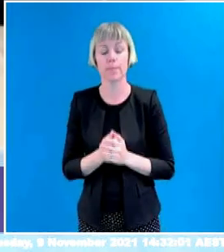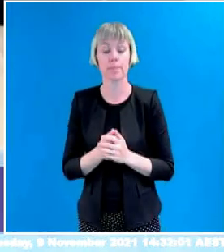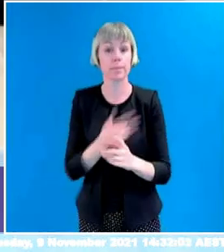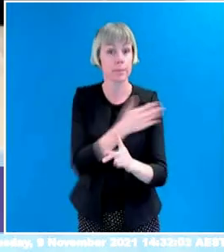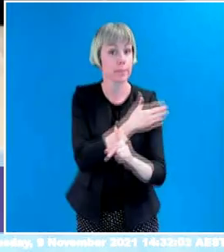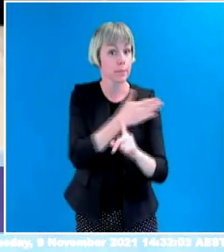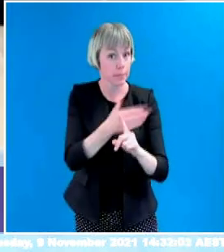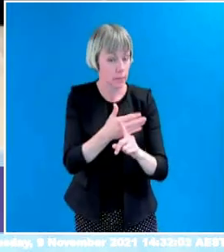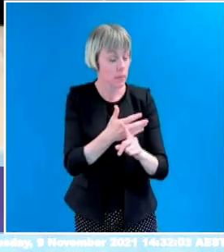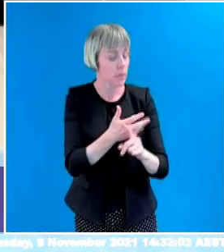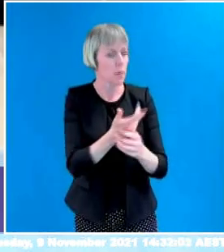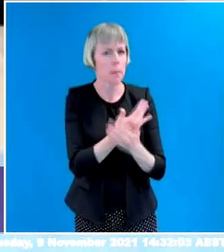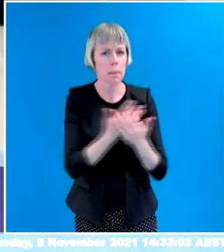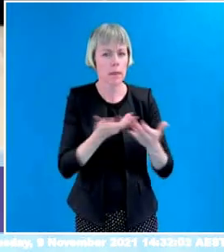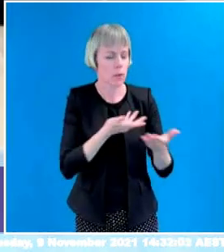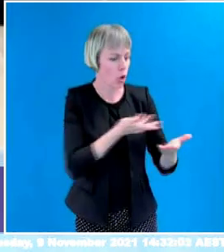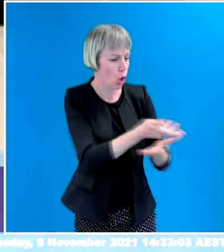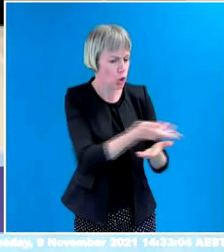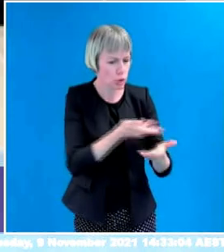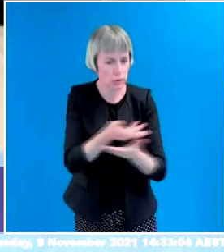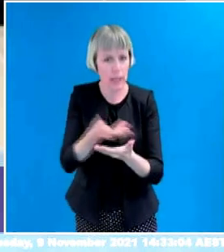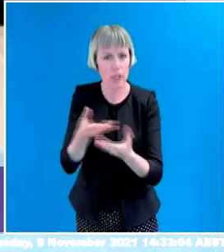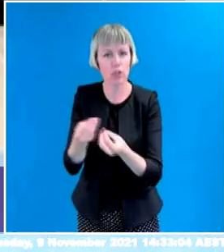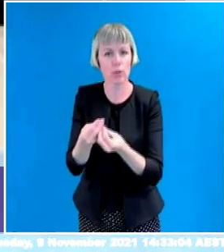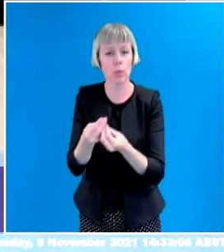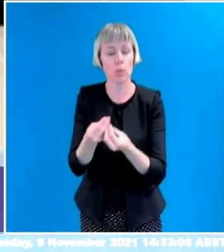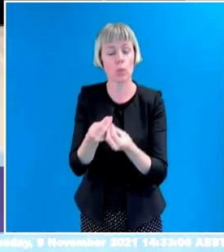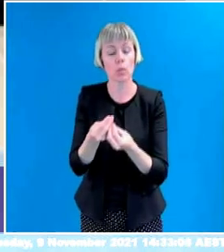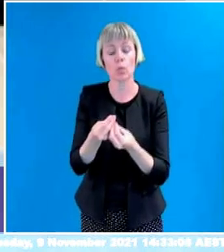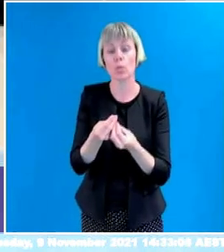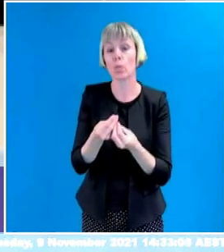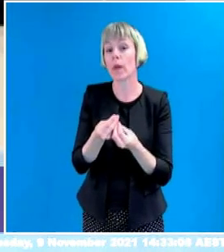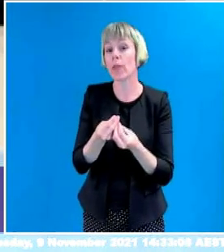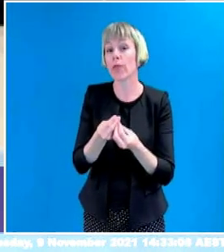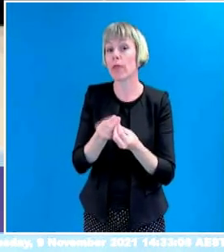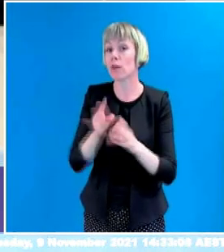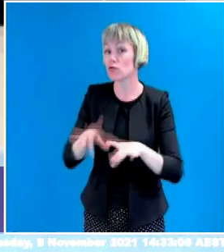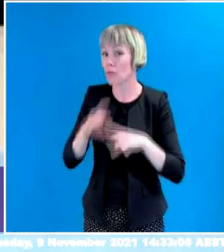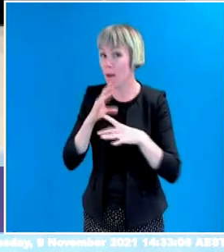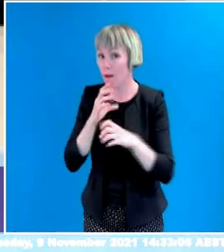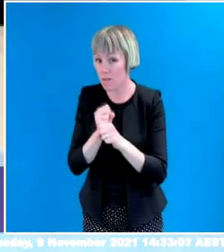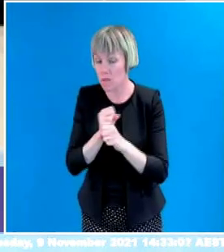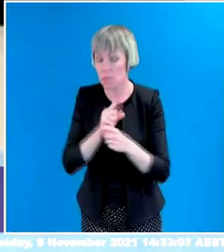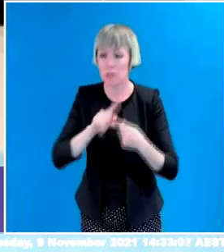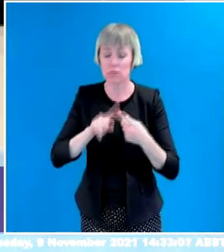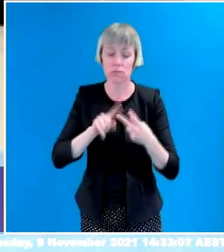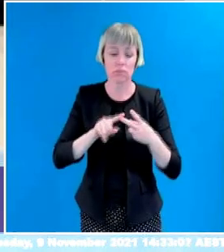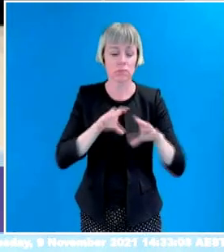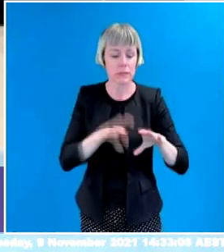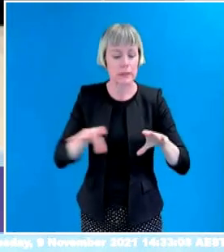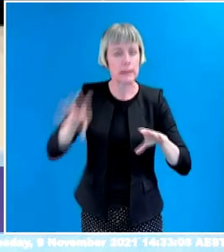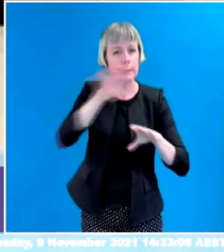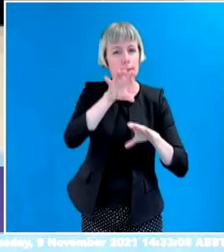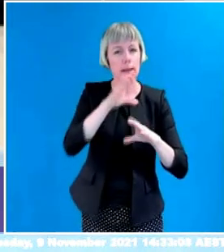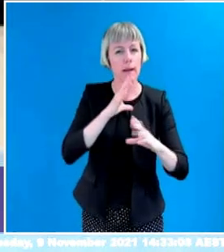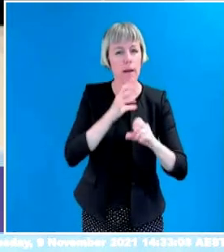basically three --- one with state governments, one with the Commonwealth Government and one with the broader community, particularly targeting the